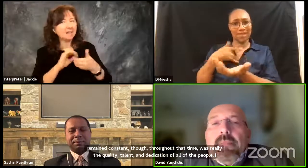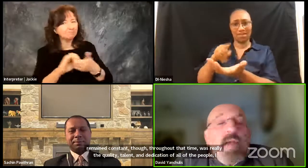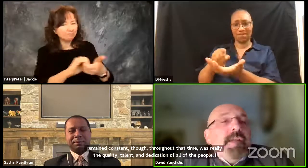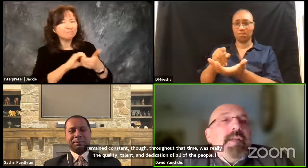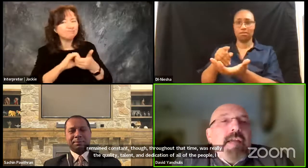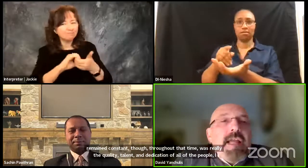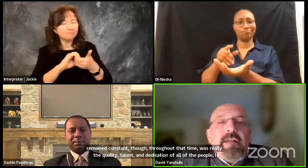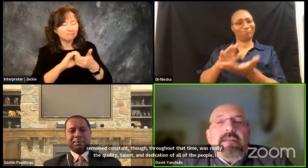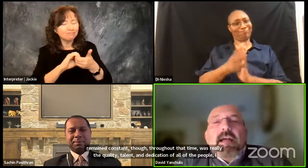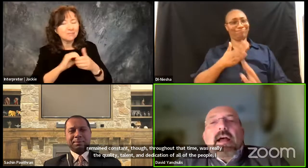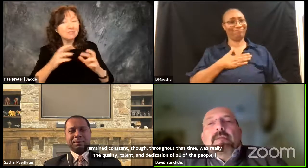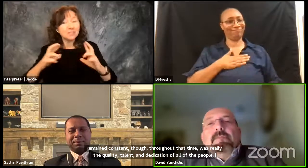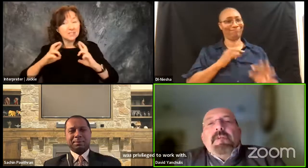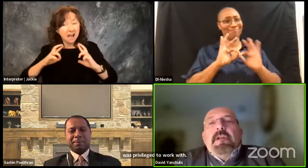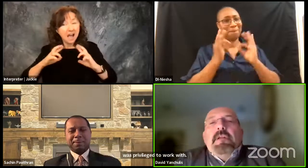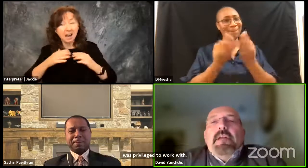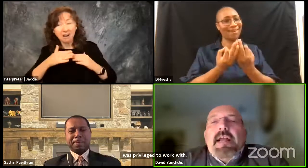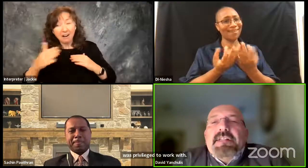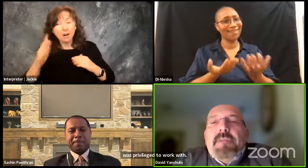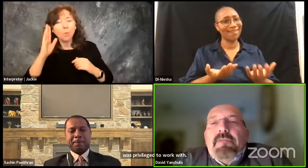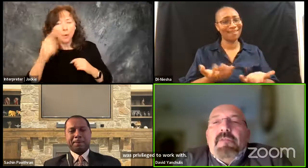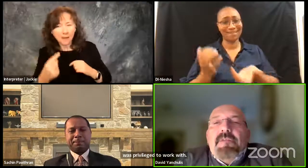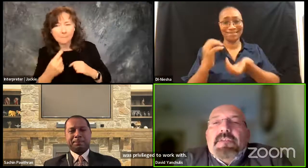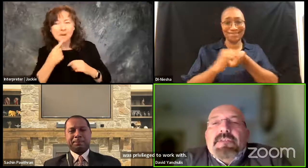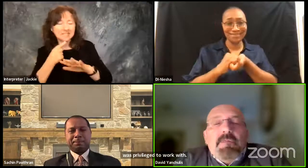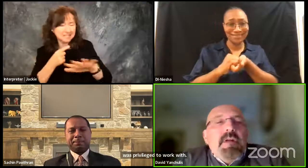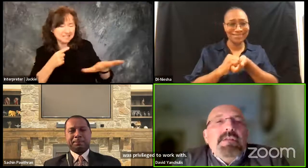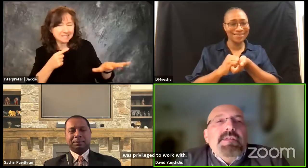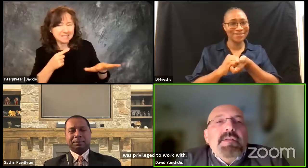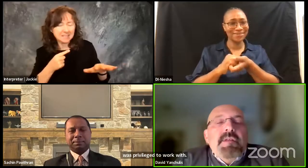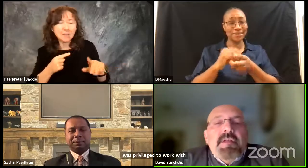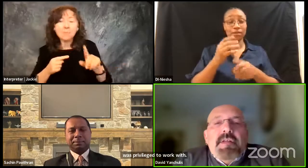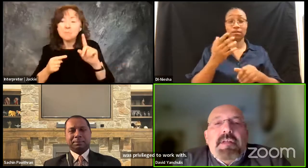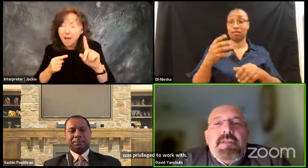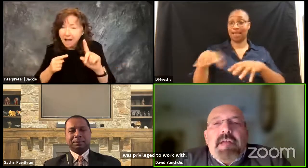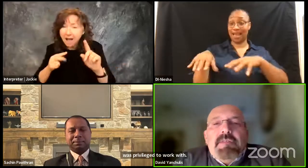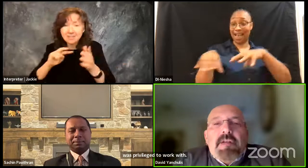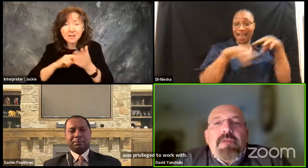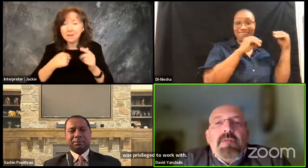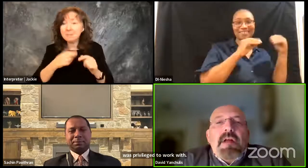But on the other hand, I am very glad to make room for someone else, to have the incredible